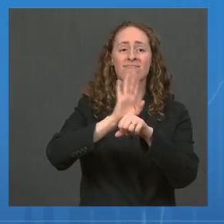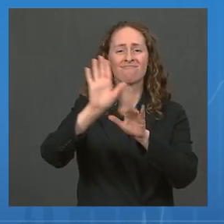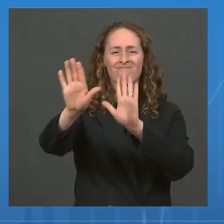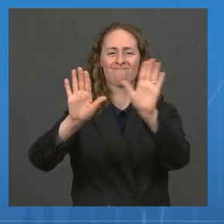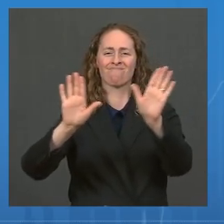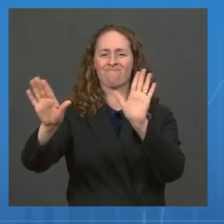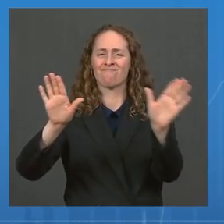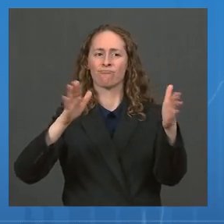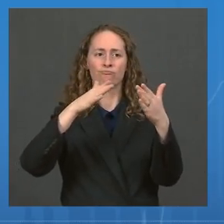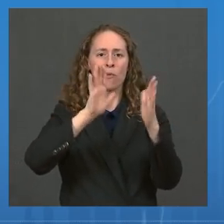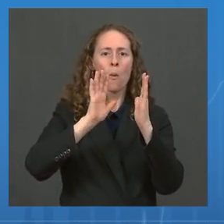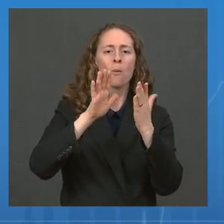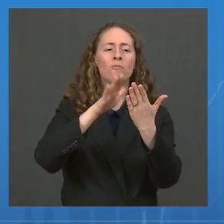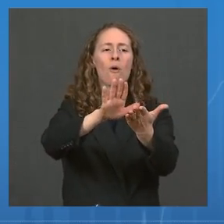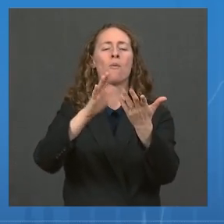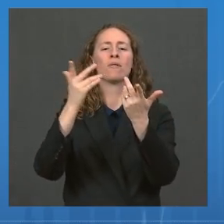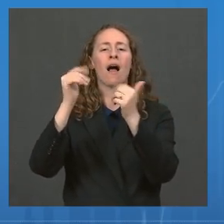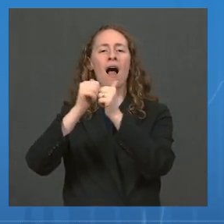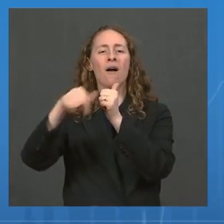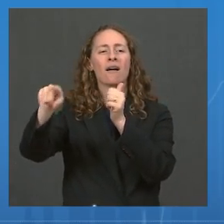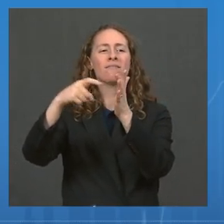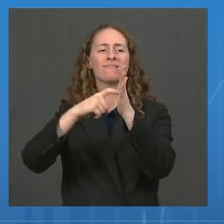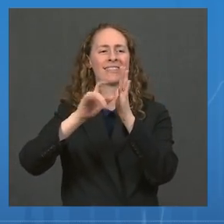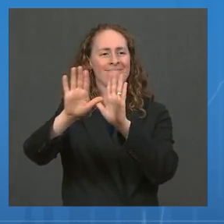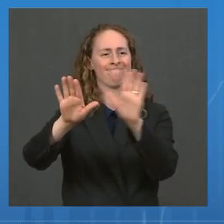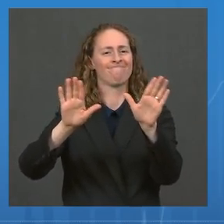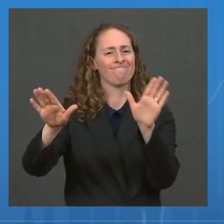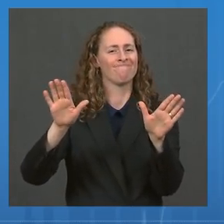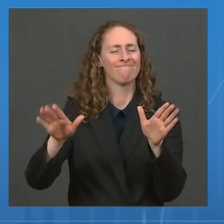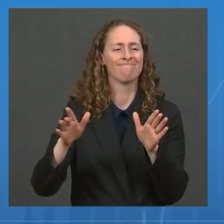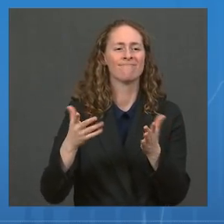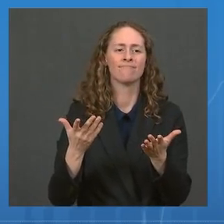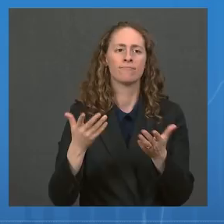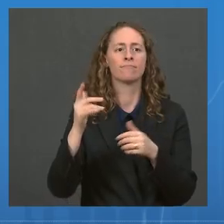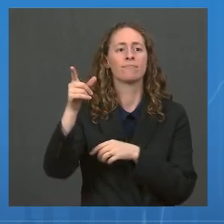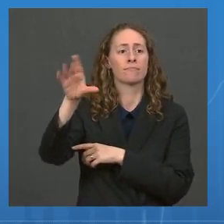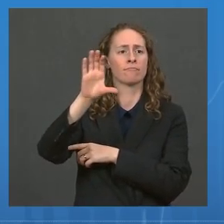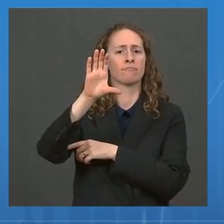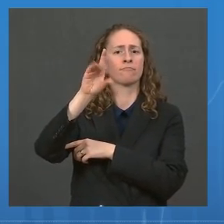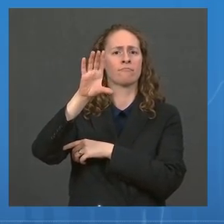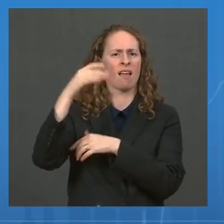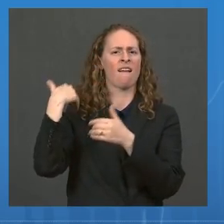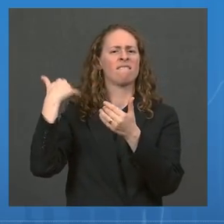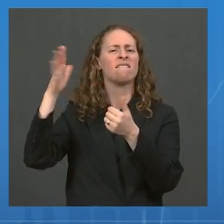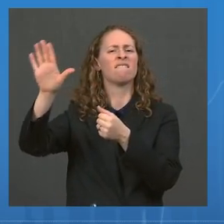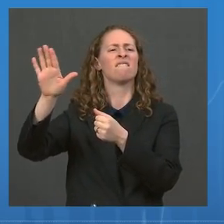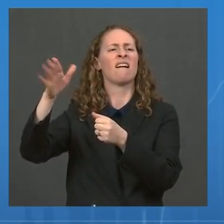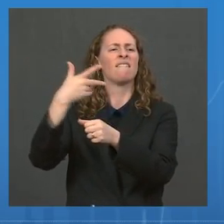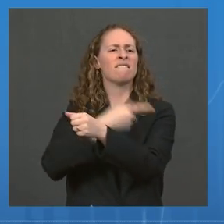and they include the CDC vaccination cards, pharmacy and medical records,